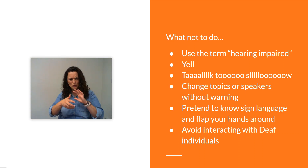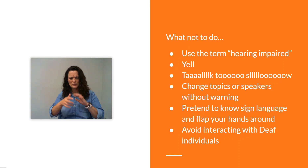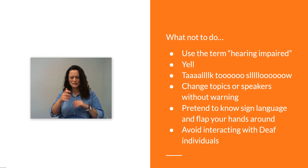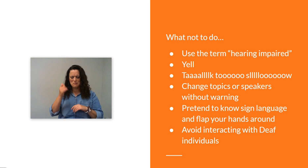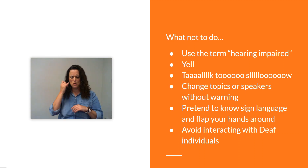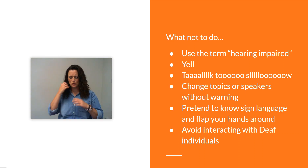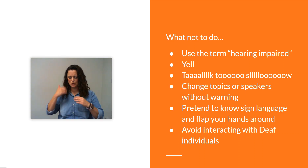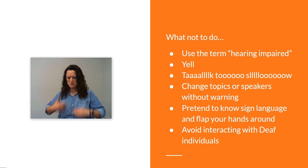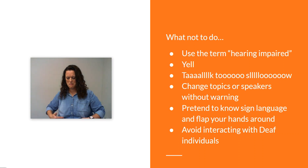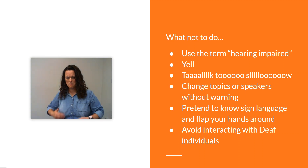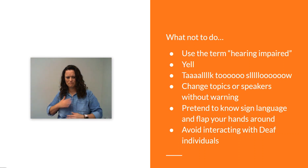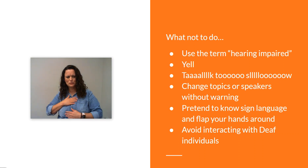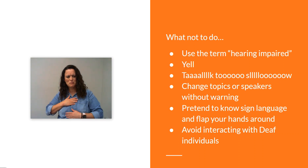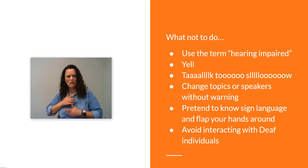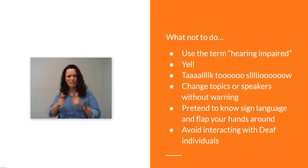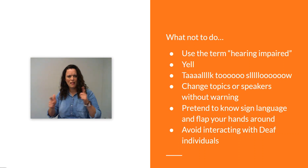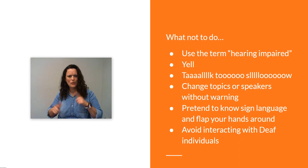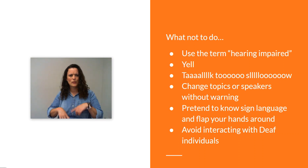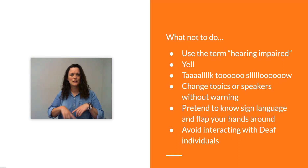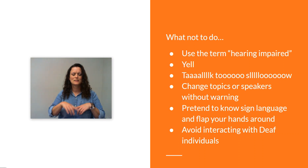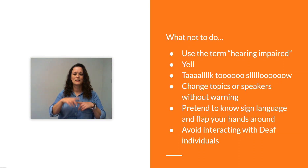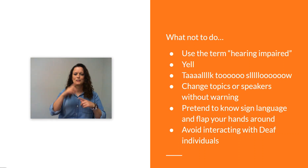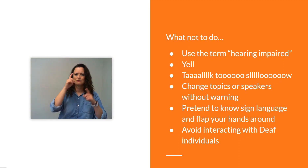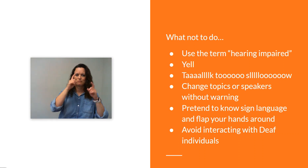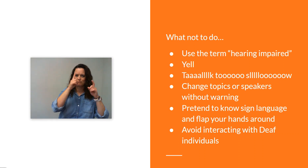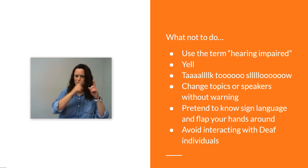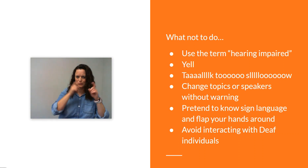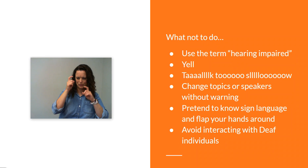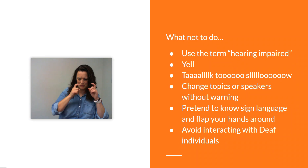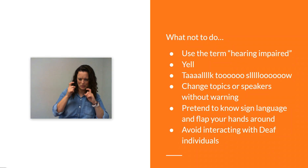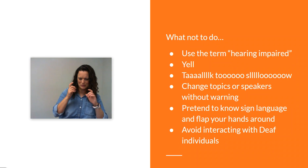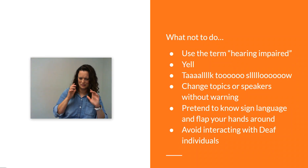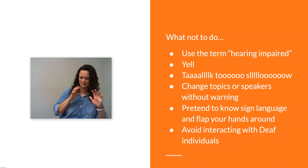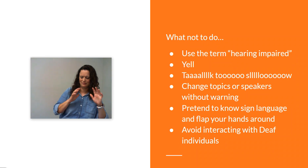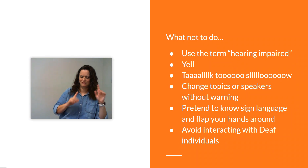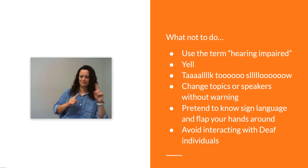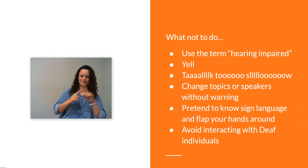and your facial expressions are conflicting with what you're saying so be mindful of that